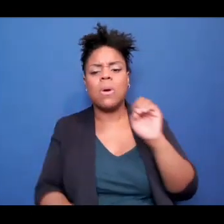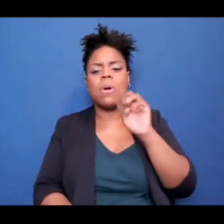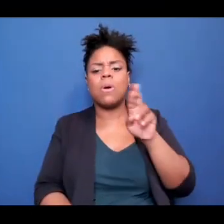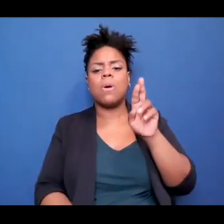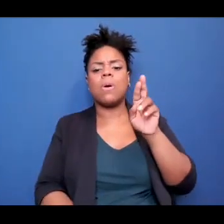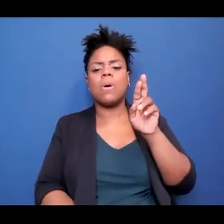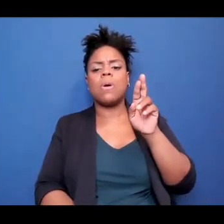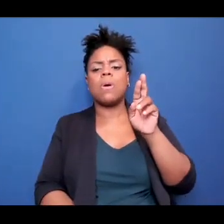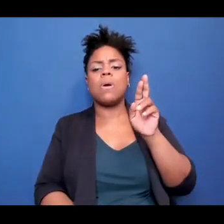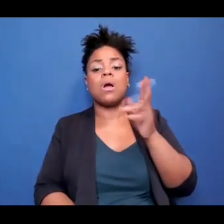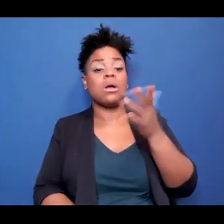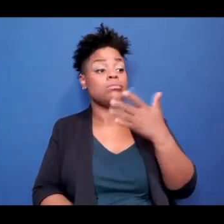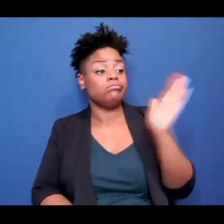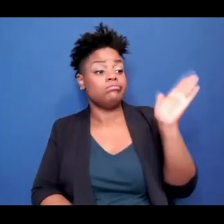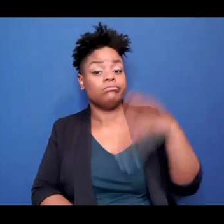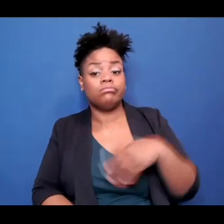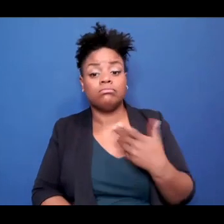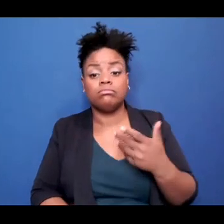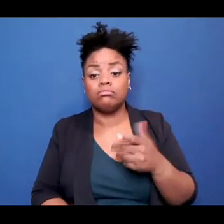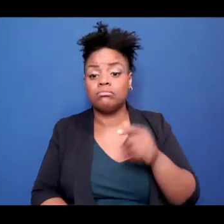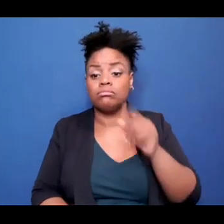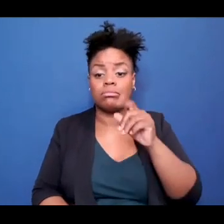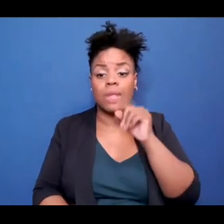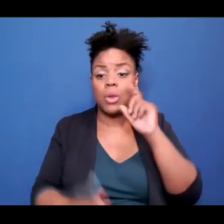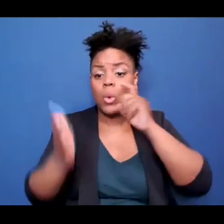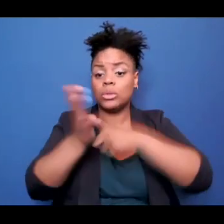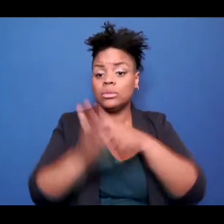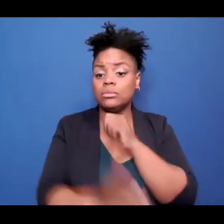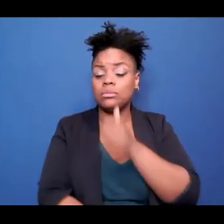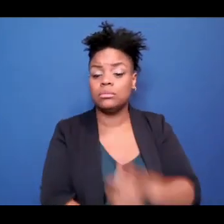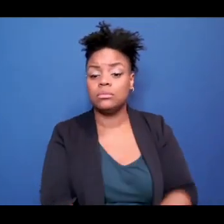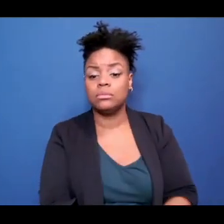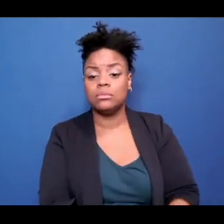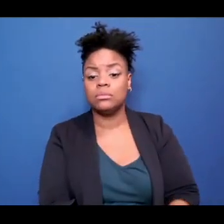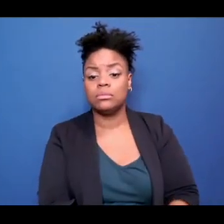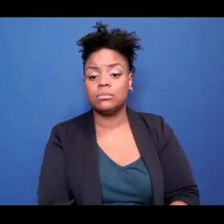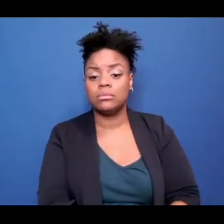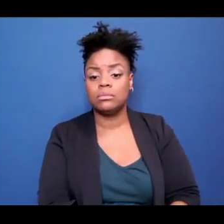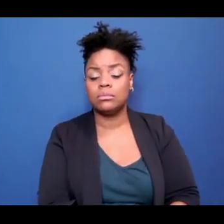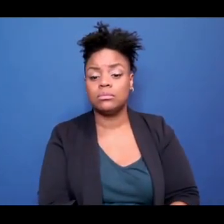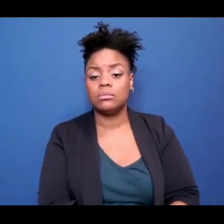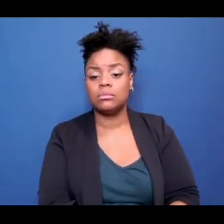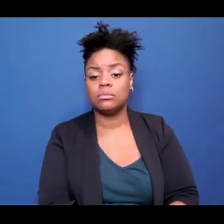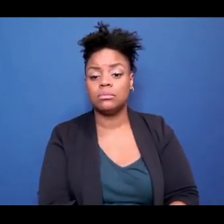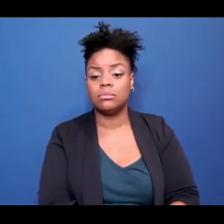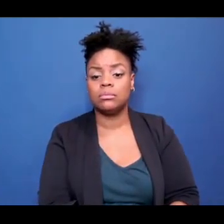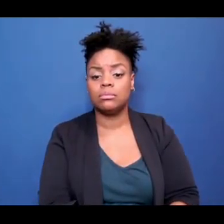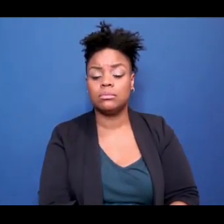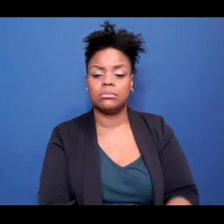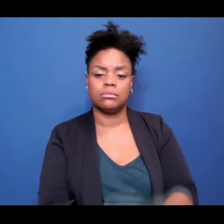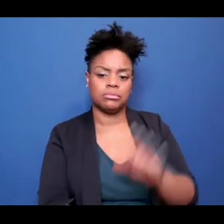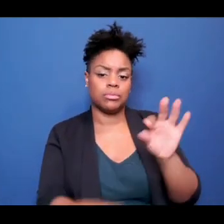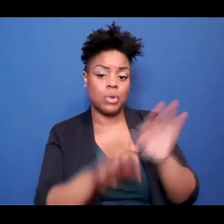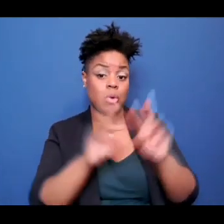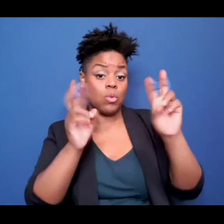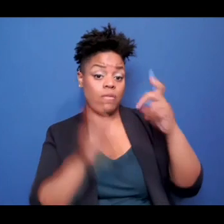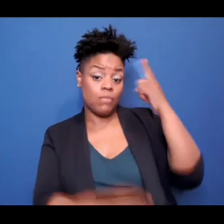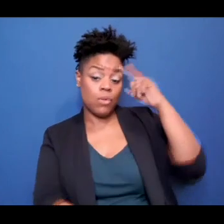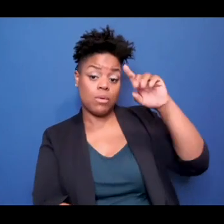ATTENTION OR BEING TREATED AS INVISIBLE OR UNIMPORTANT.